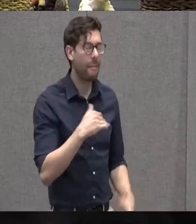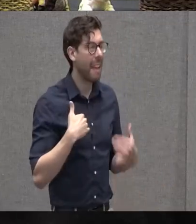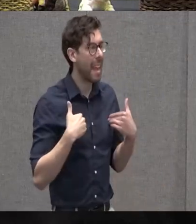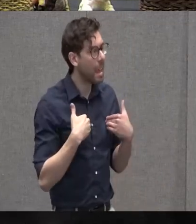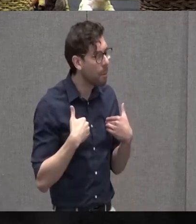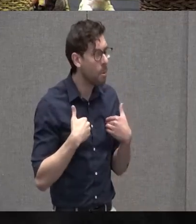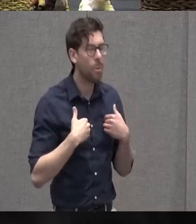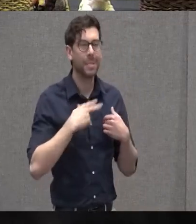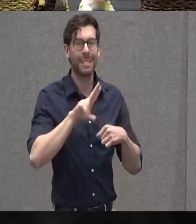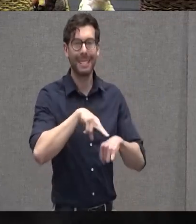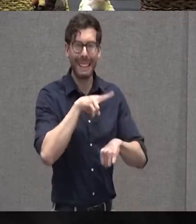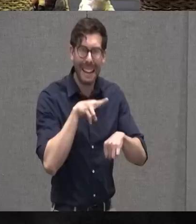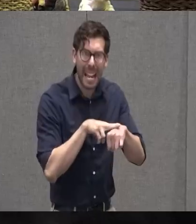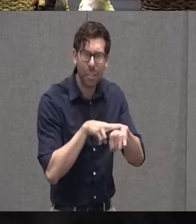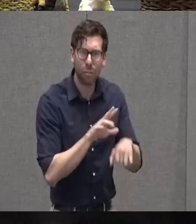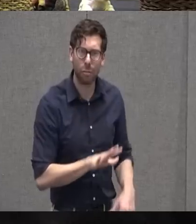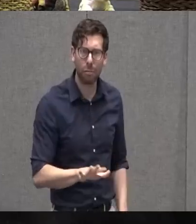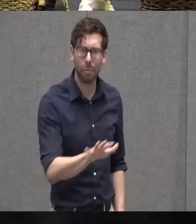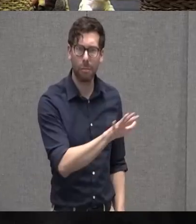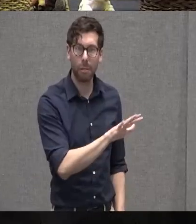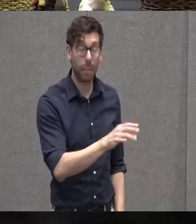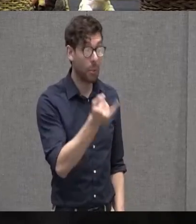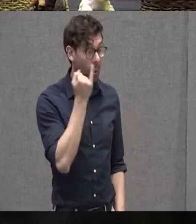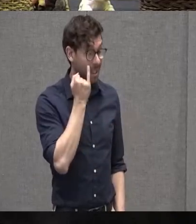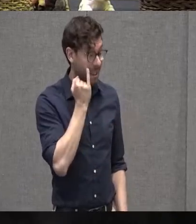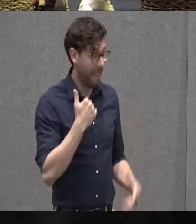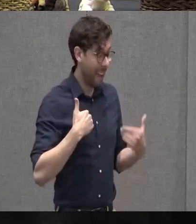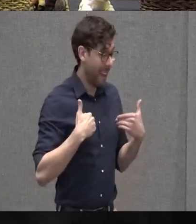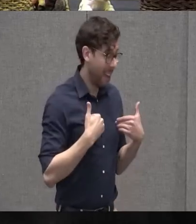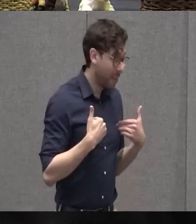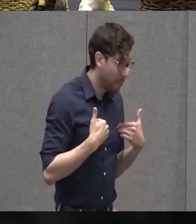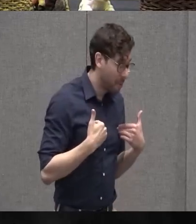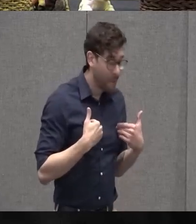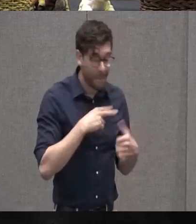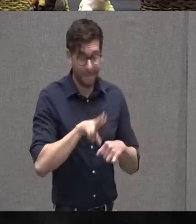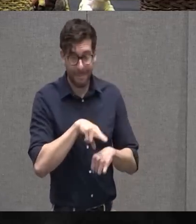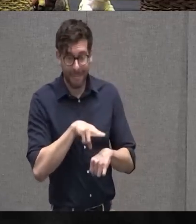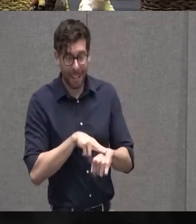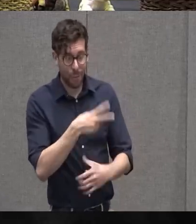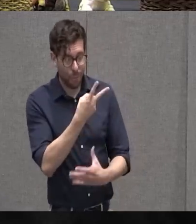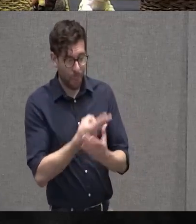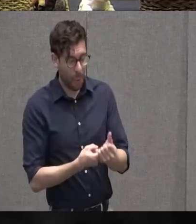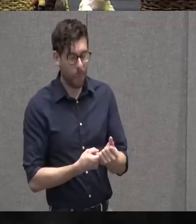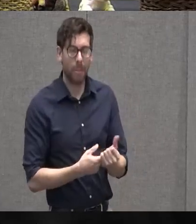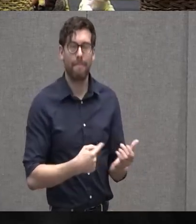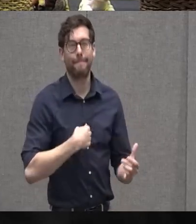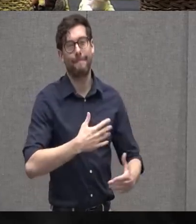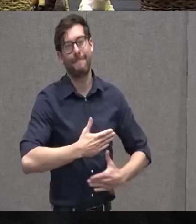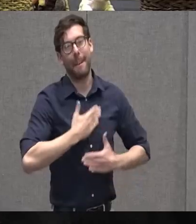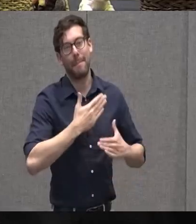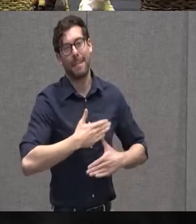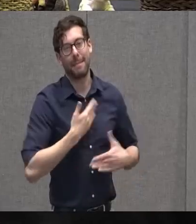So if I have nature and animals, I am a happy person. So I'm going to put my money out.